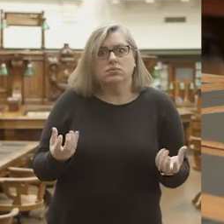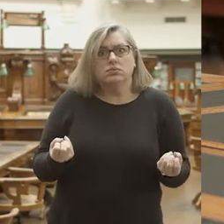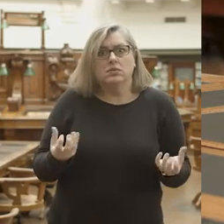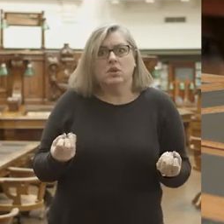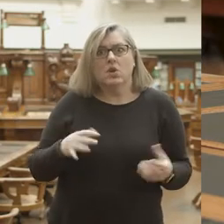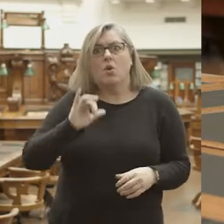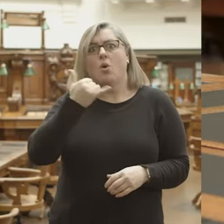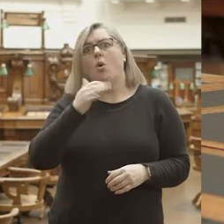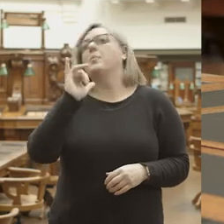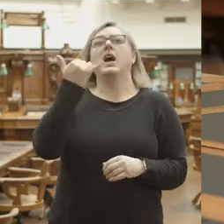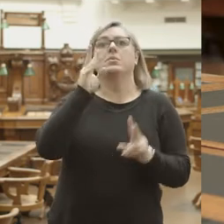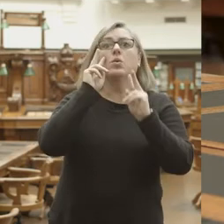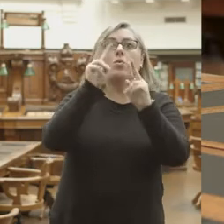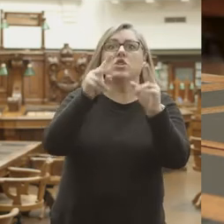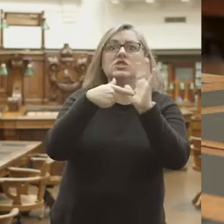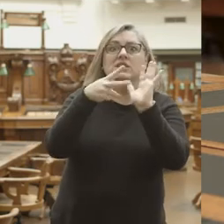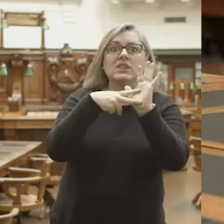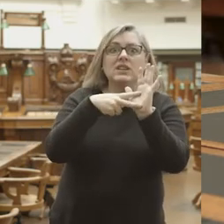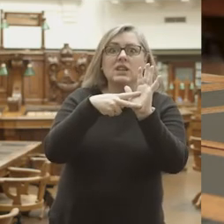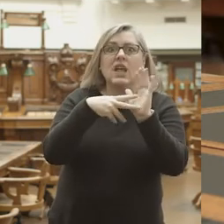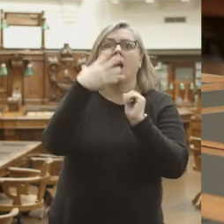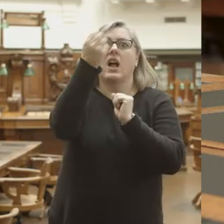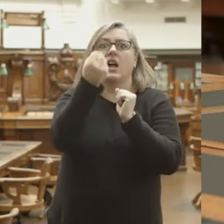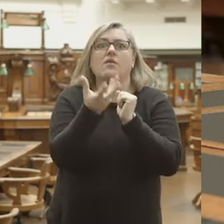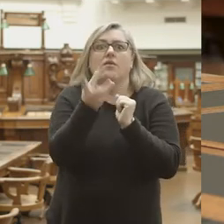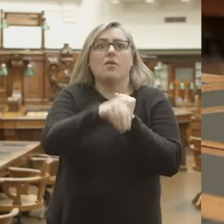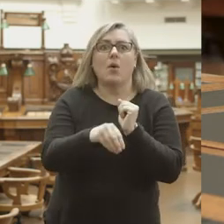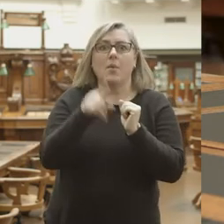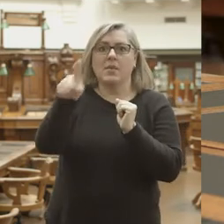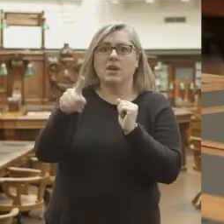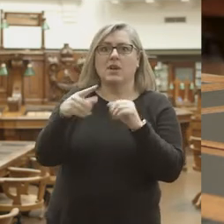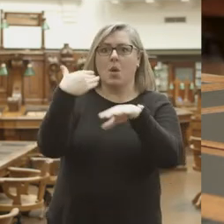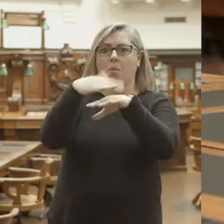or maybe you're watching it on a television and they're actually coming from bluetooth speakers that are several